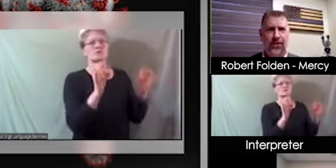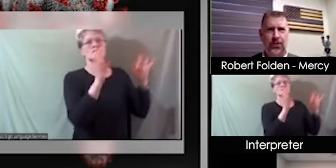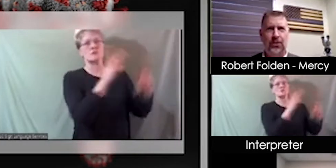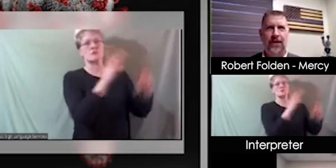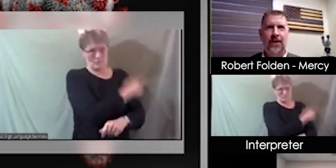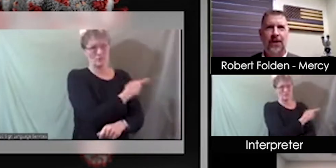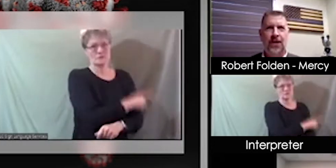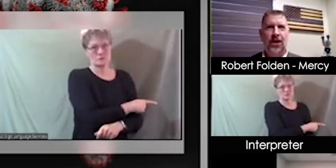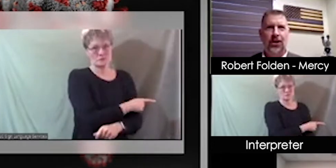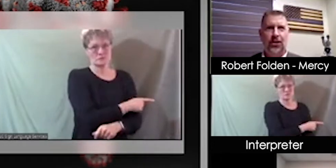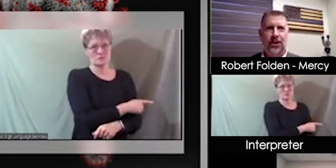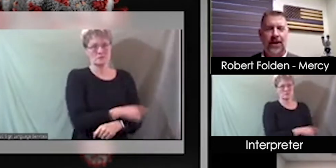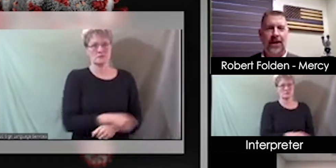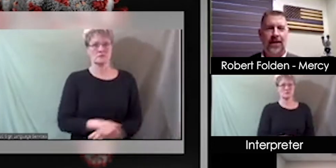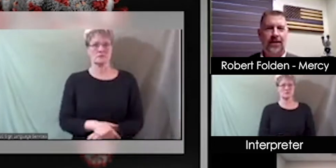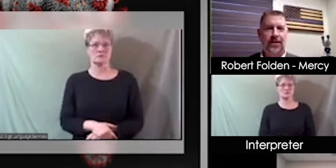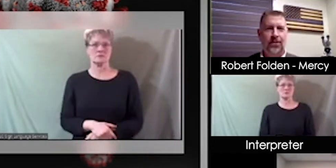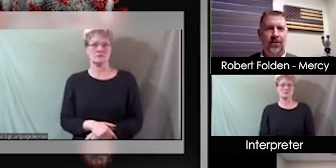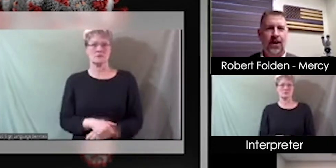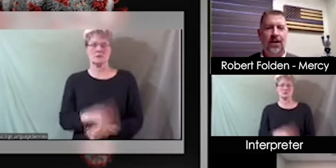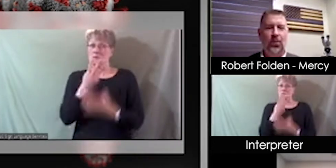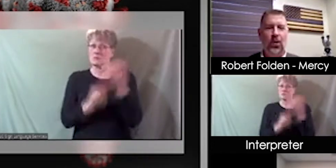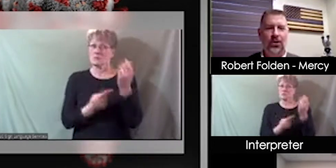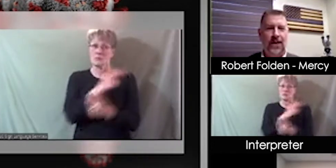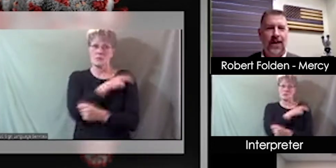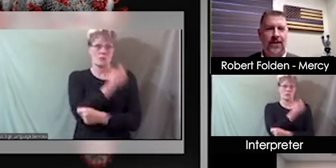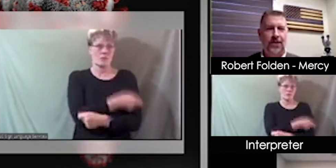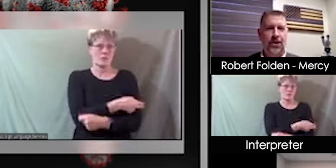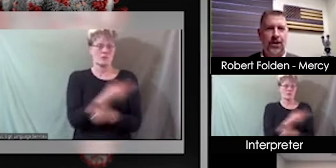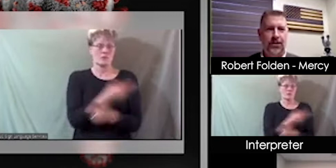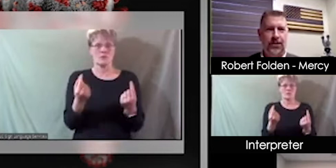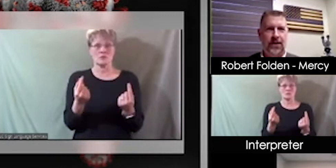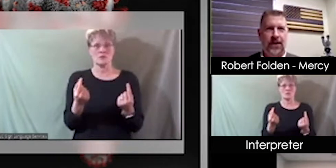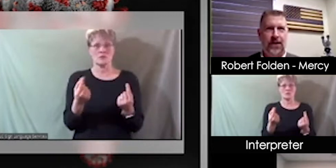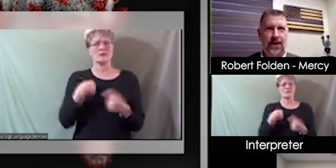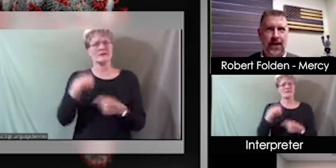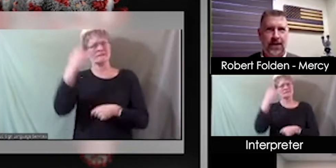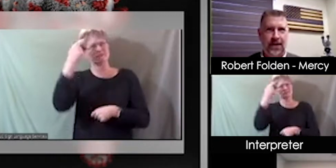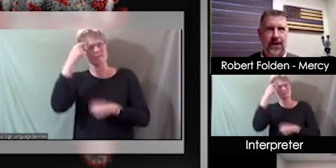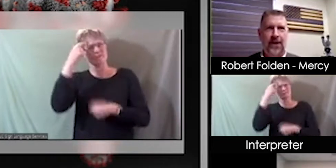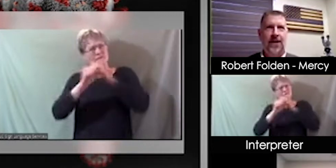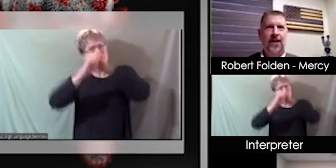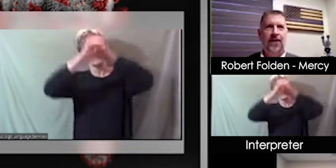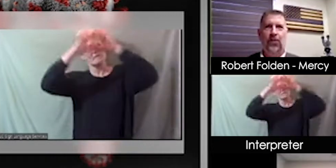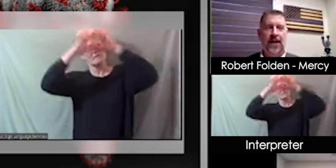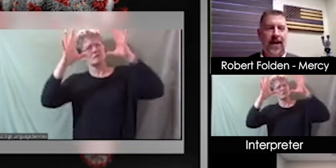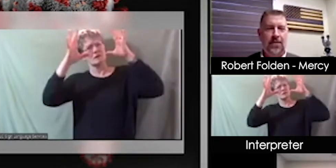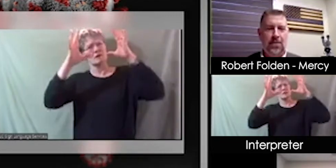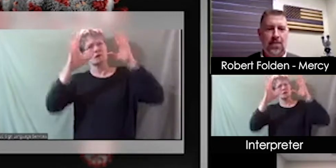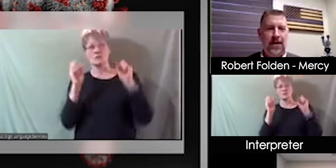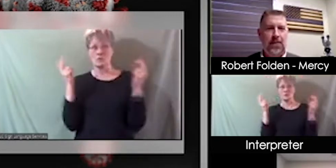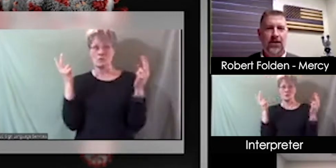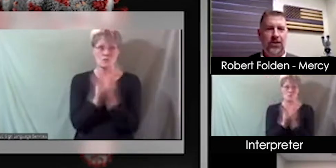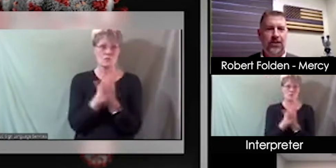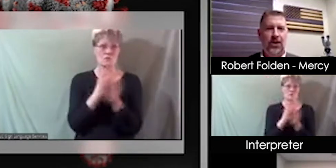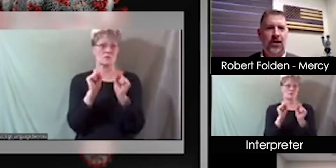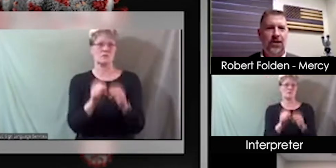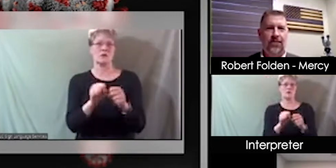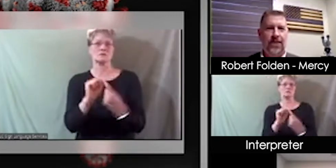of us are doing are looking at kind of worst case scenarios, in that if we had many patients on a